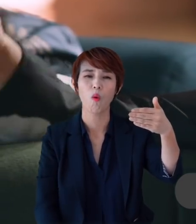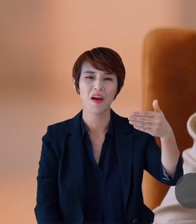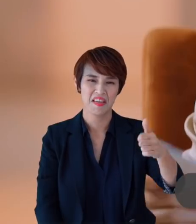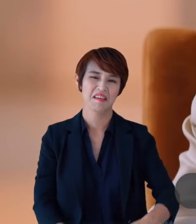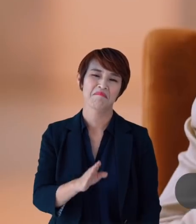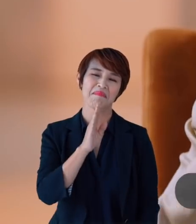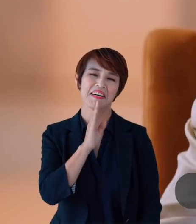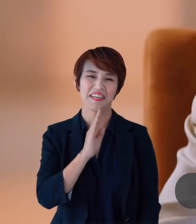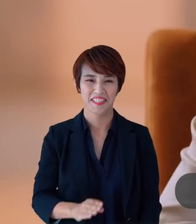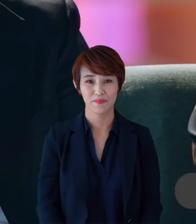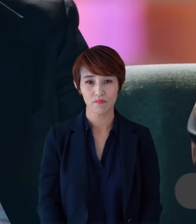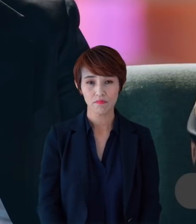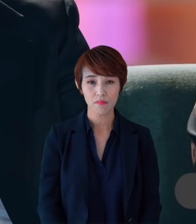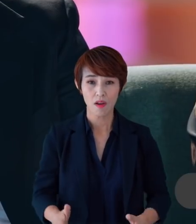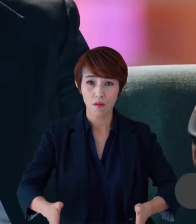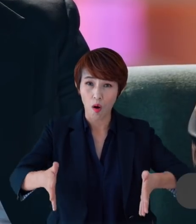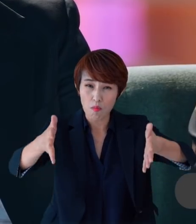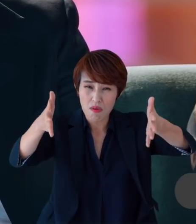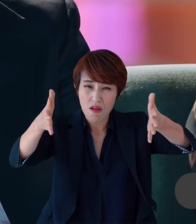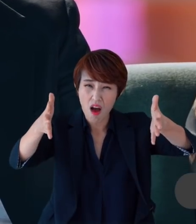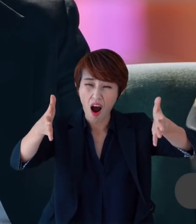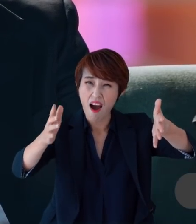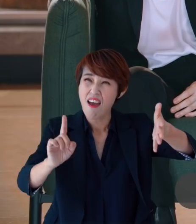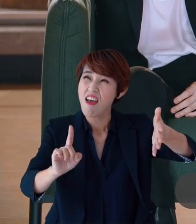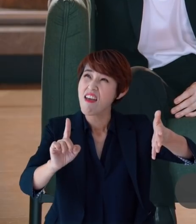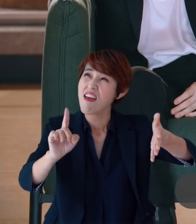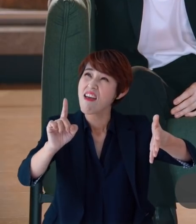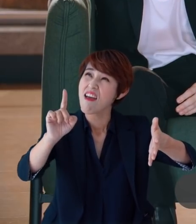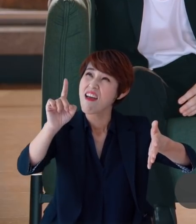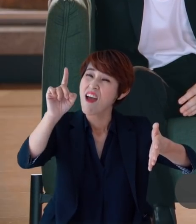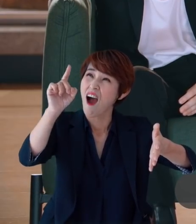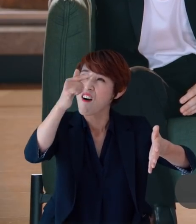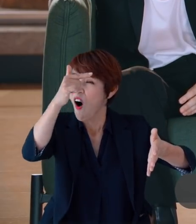They replaced them all. Jung Kook: First of all, the buildings were so towering and fascinating.